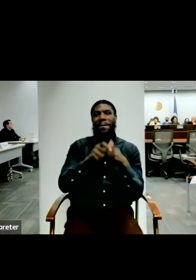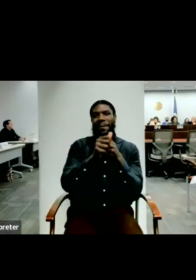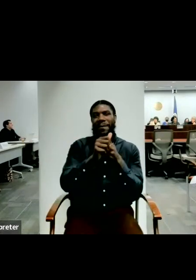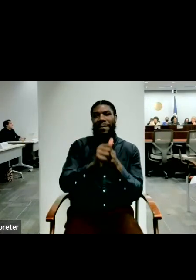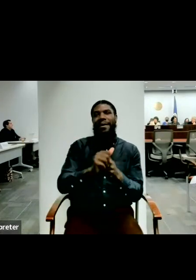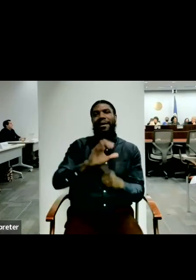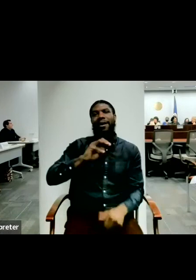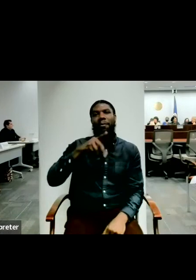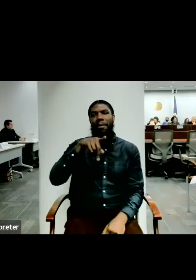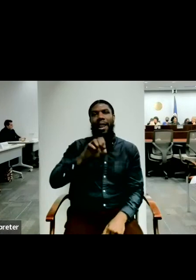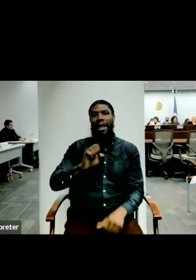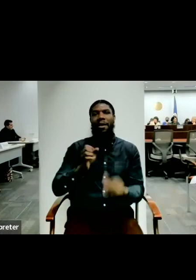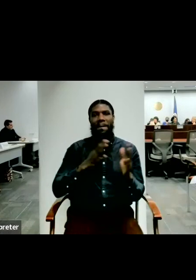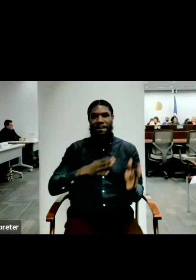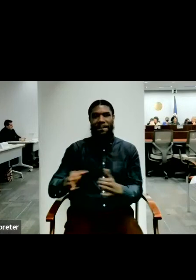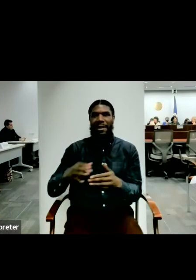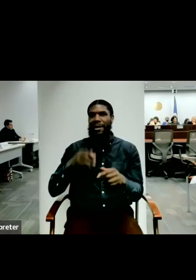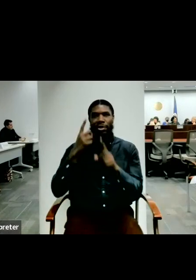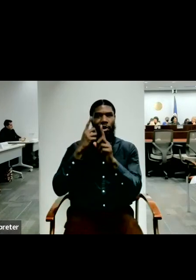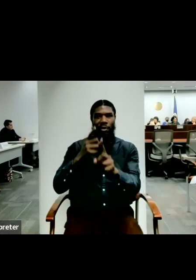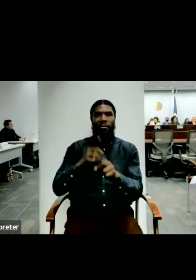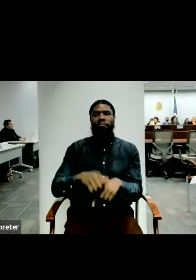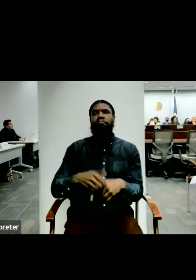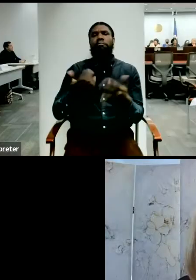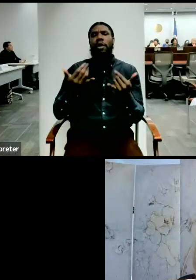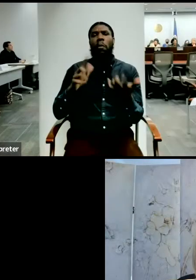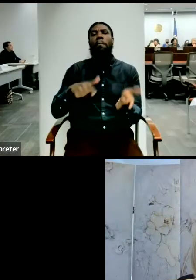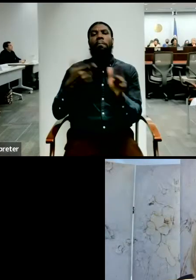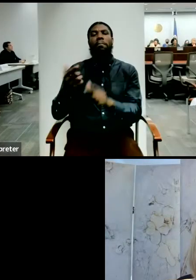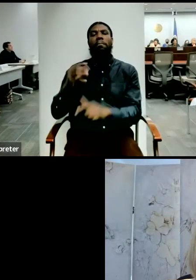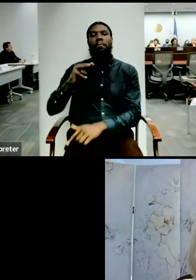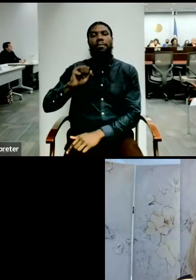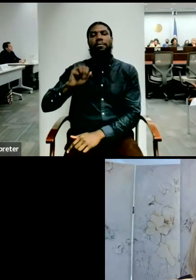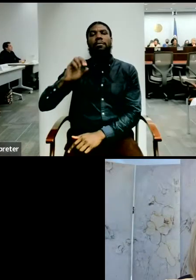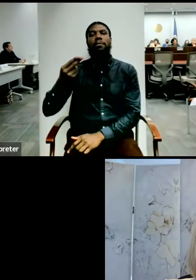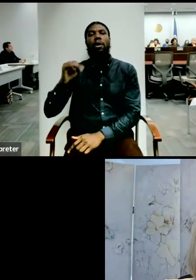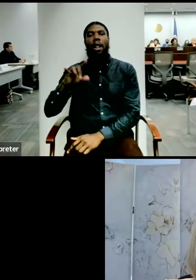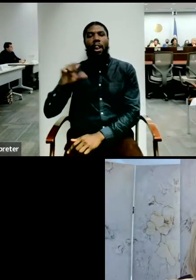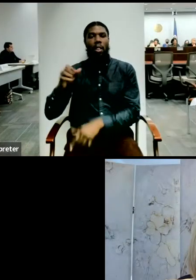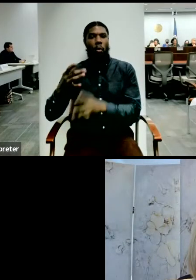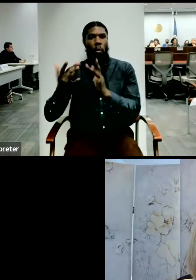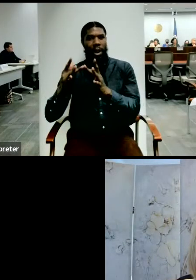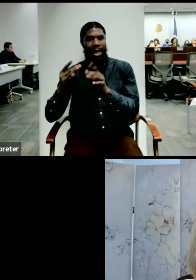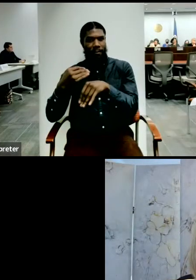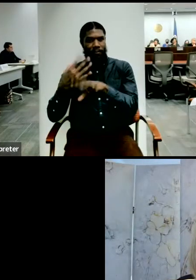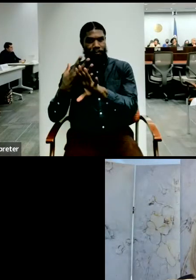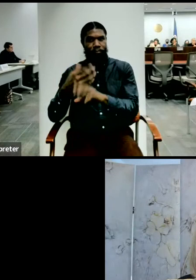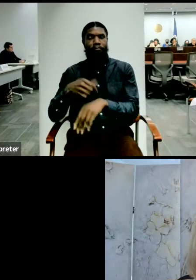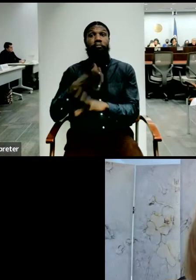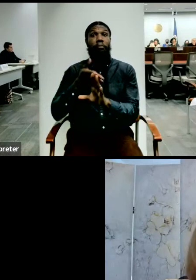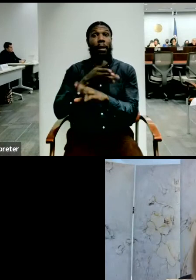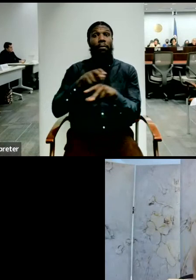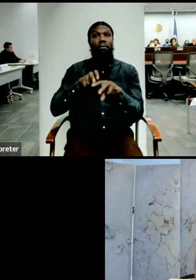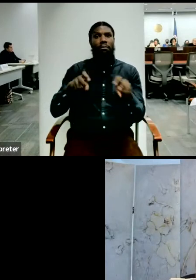I want to go to Ms. Hill online. In the prior panel I asked um about